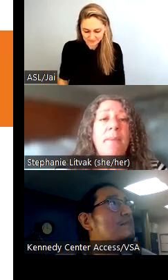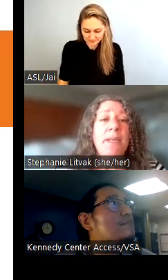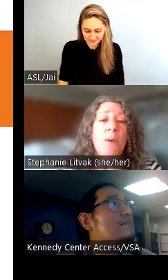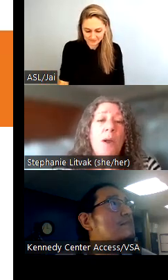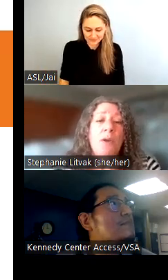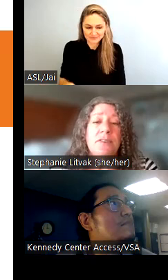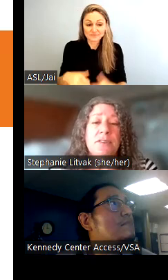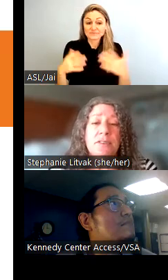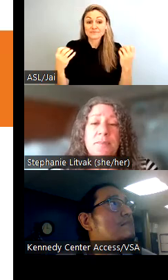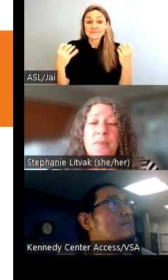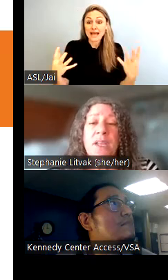How many proposals?